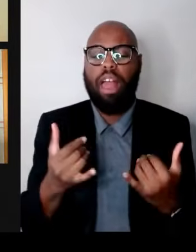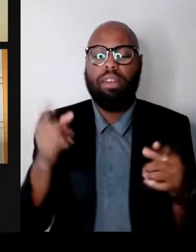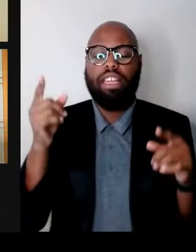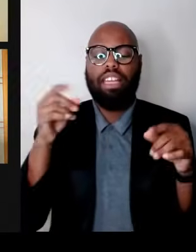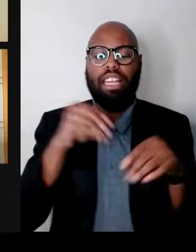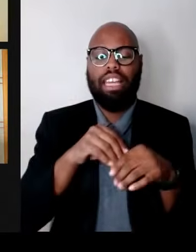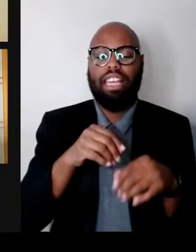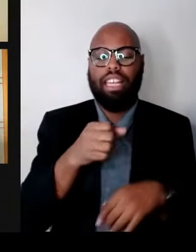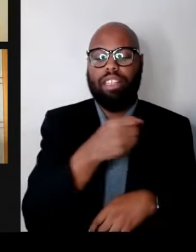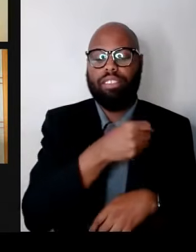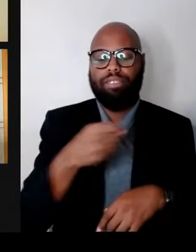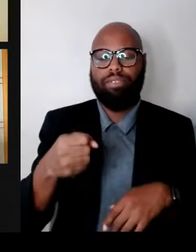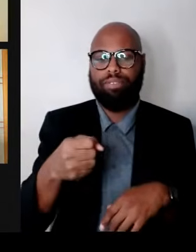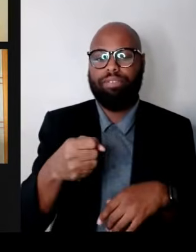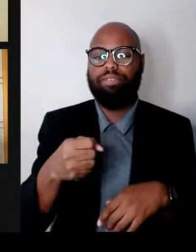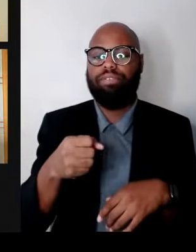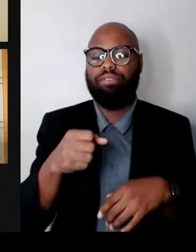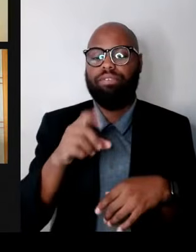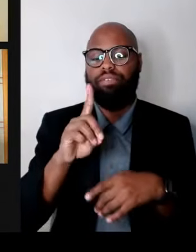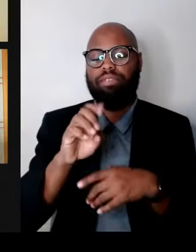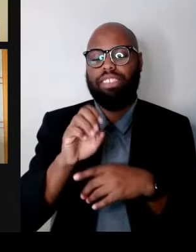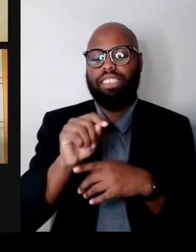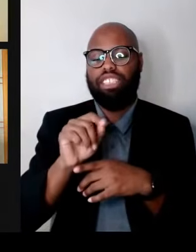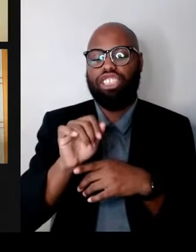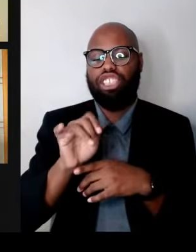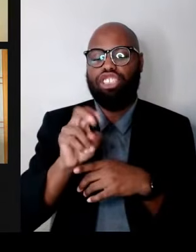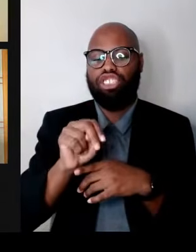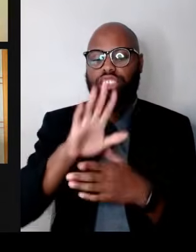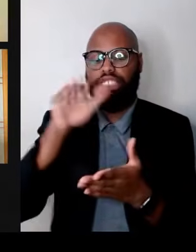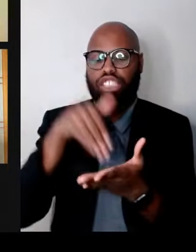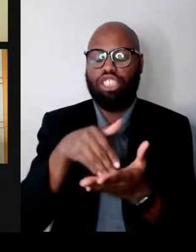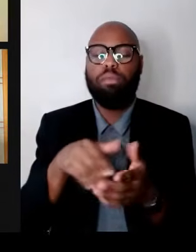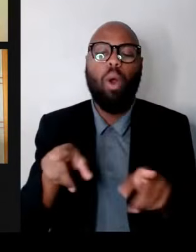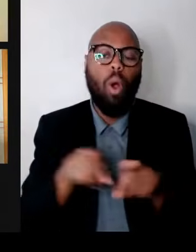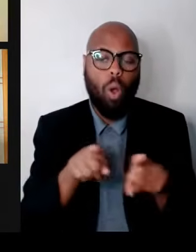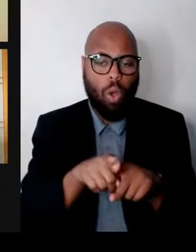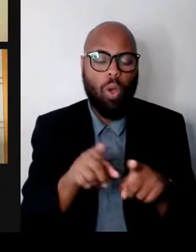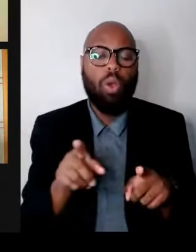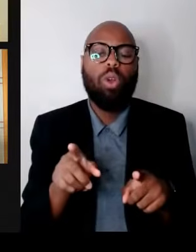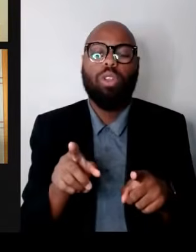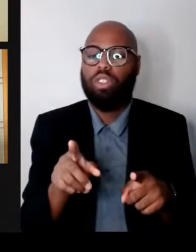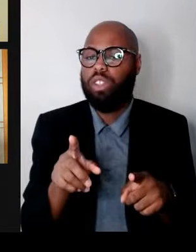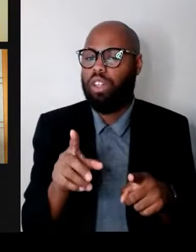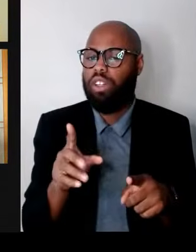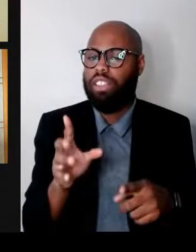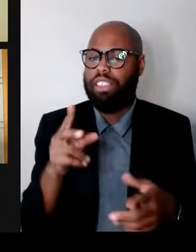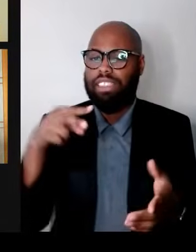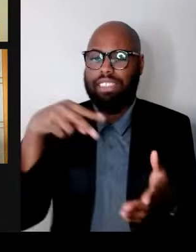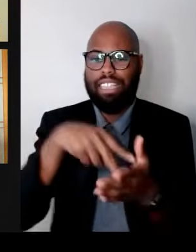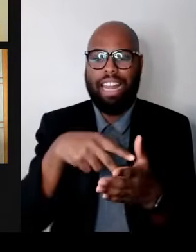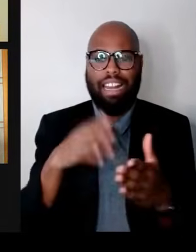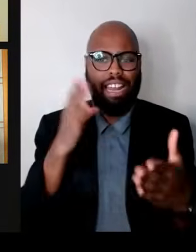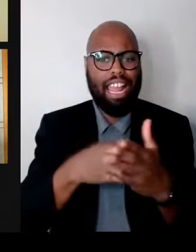but also standing against and speaking against the normalization of these types of events.